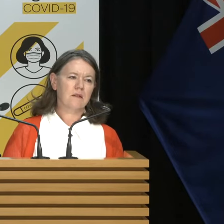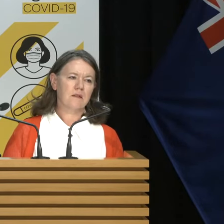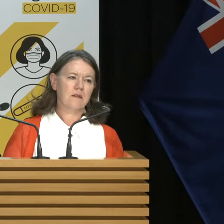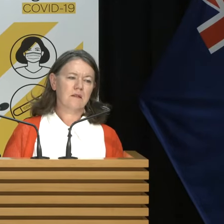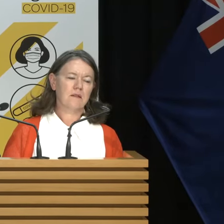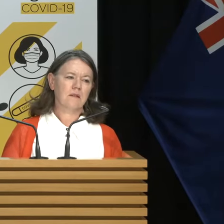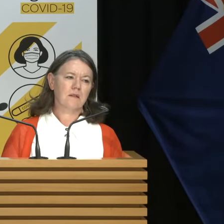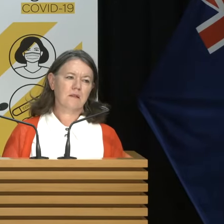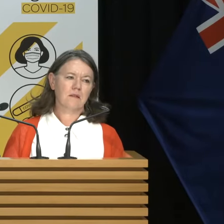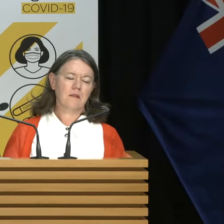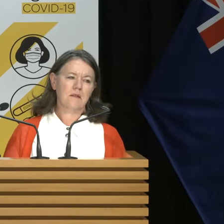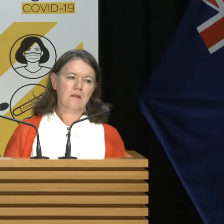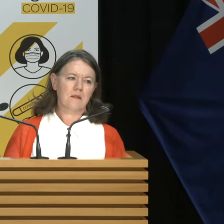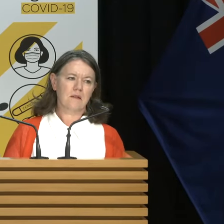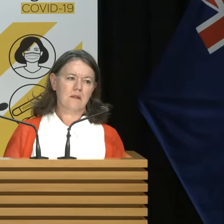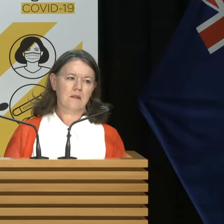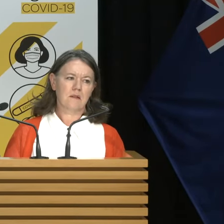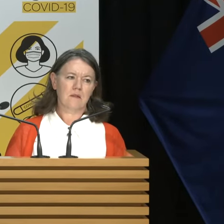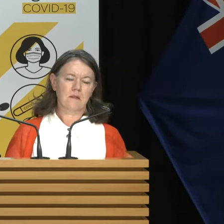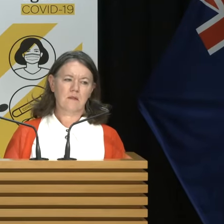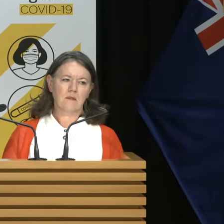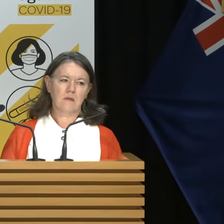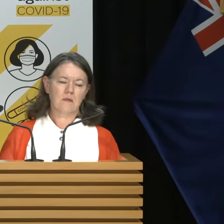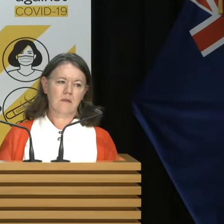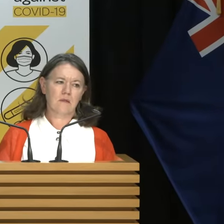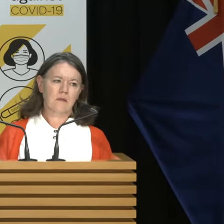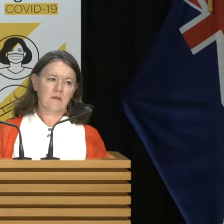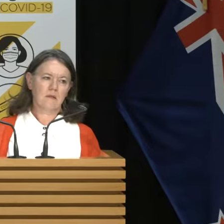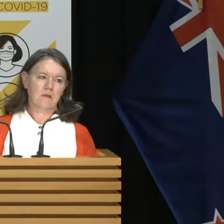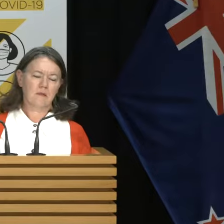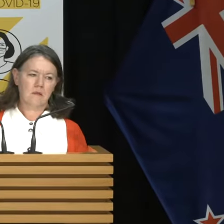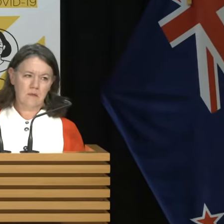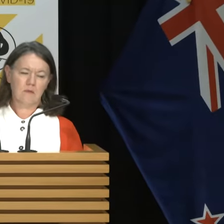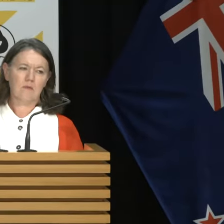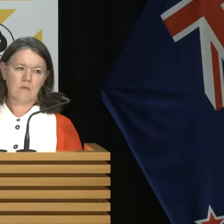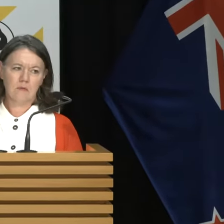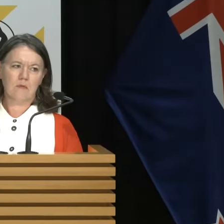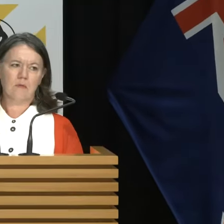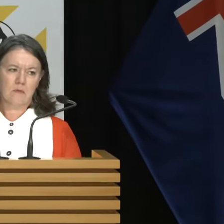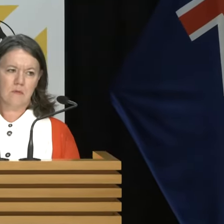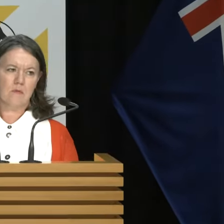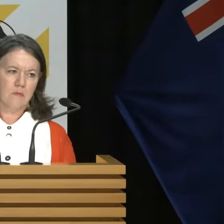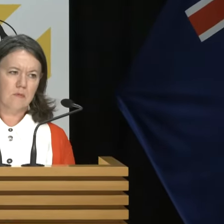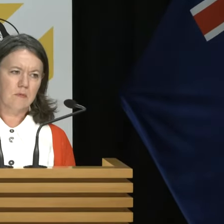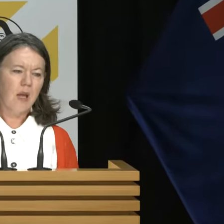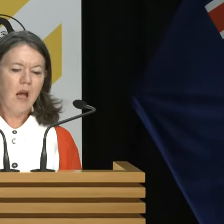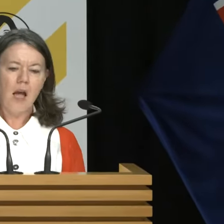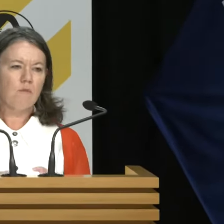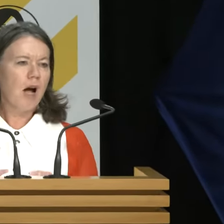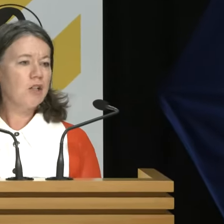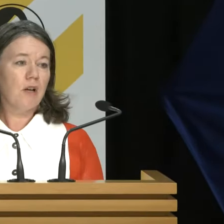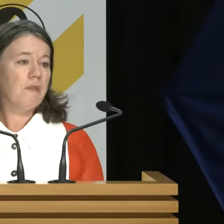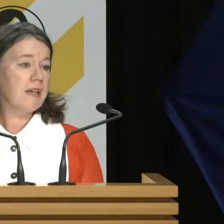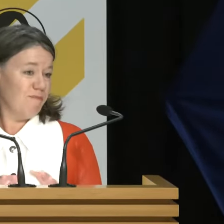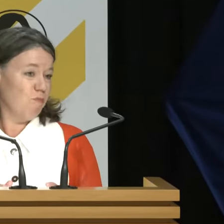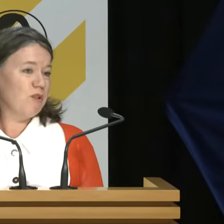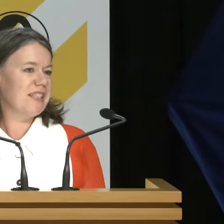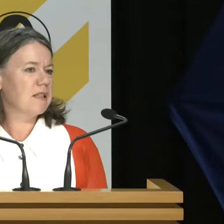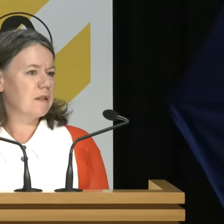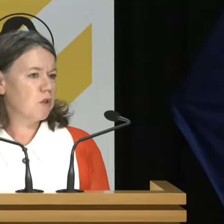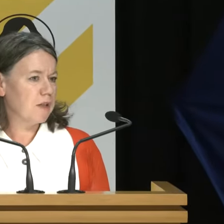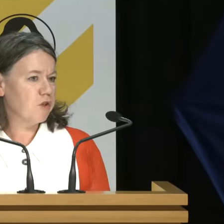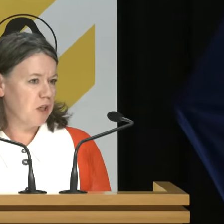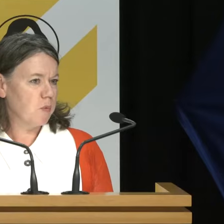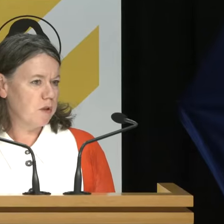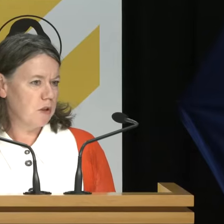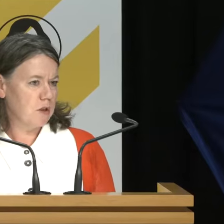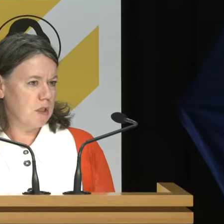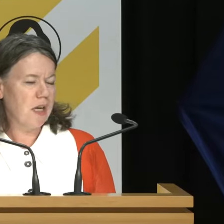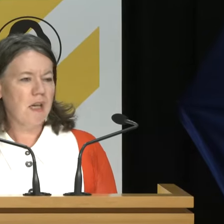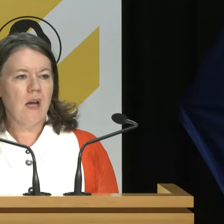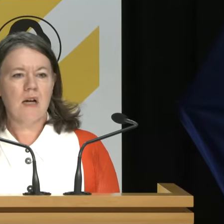Do you have an update or